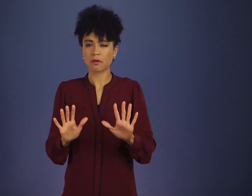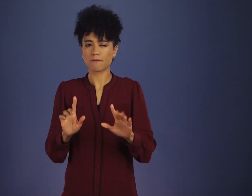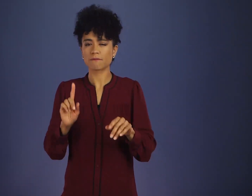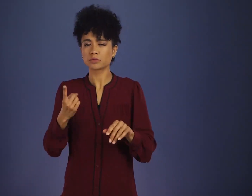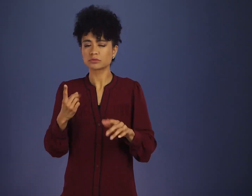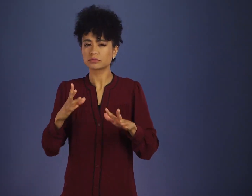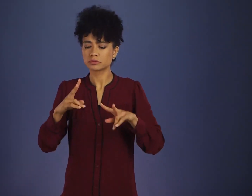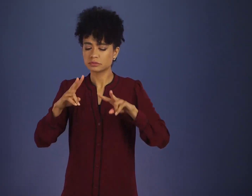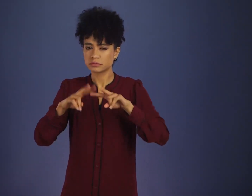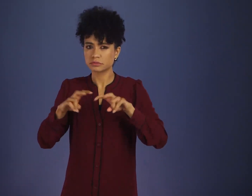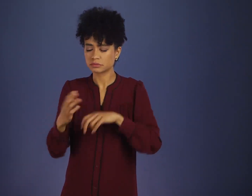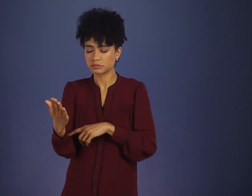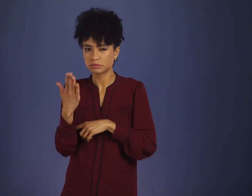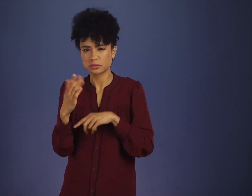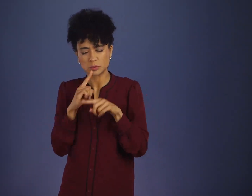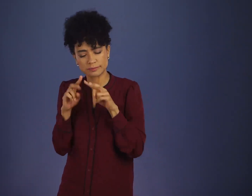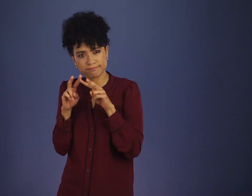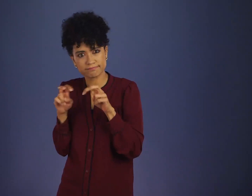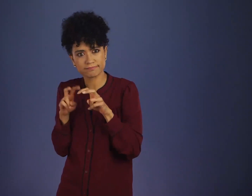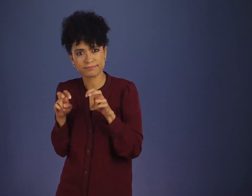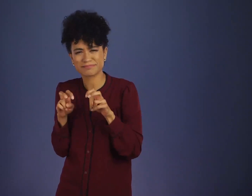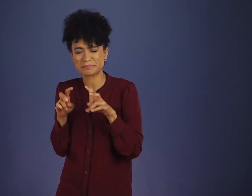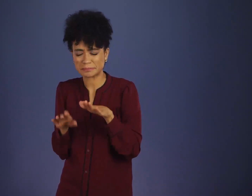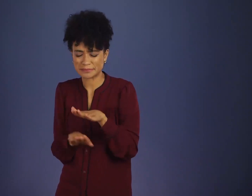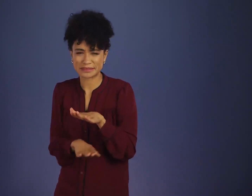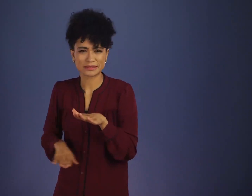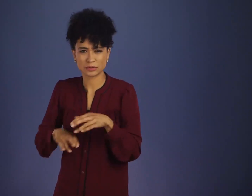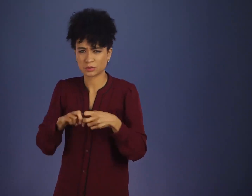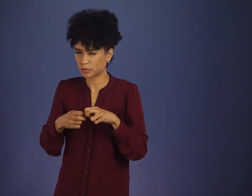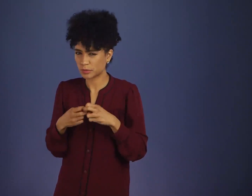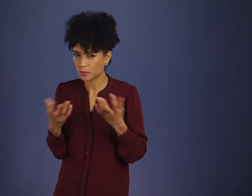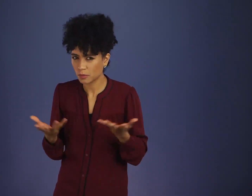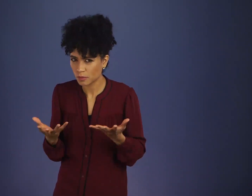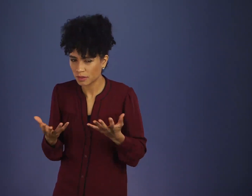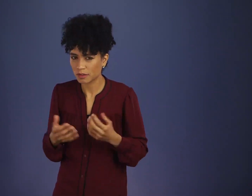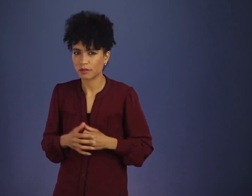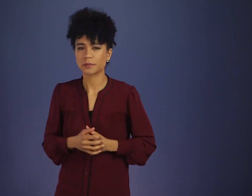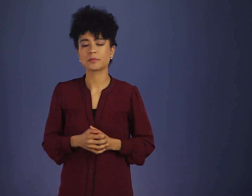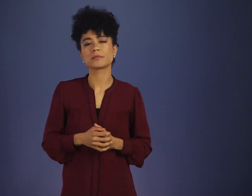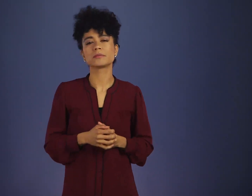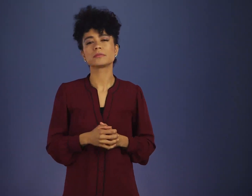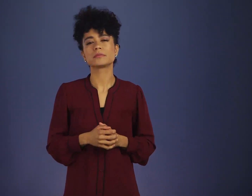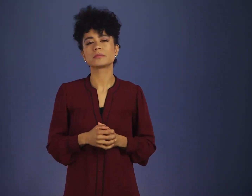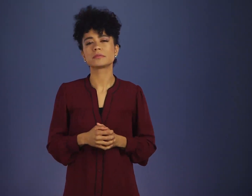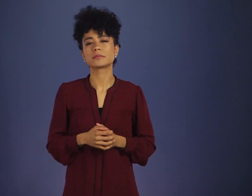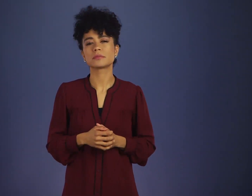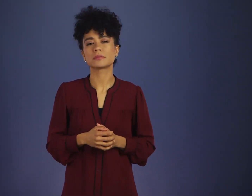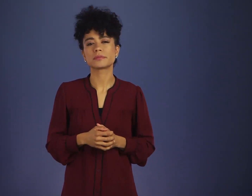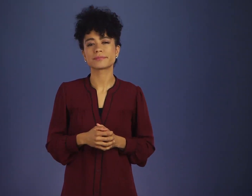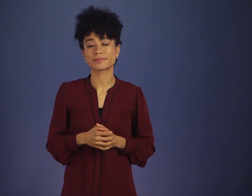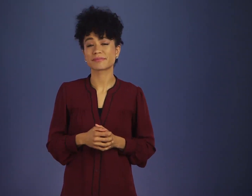Before tackling the inventory problem in detail, let's have a closer look at what the basic problem is.